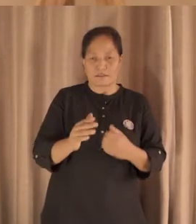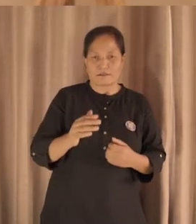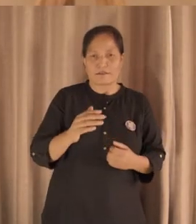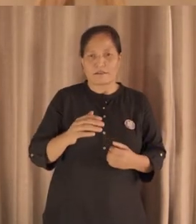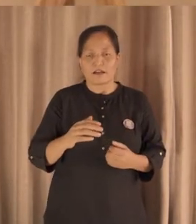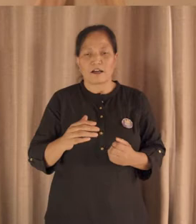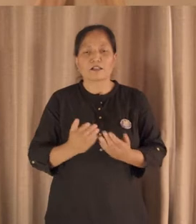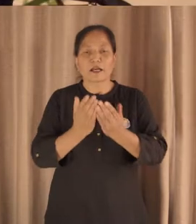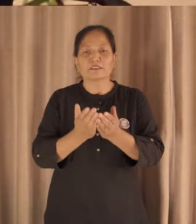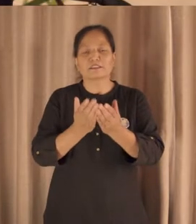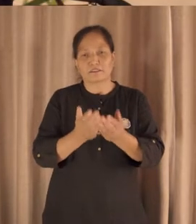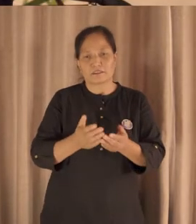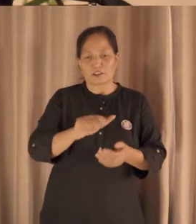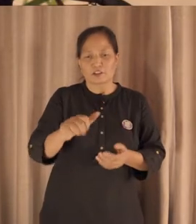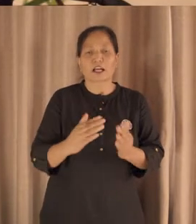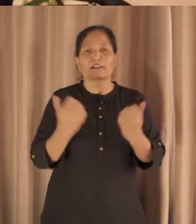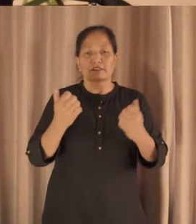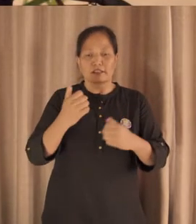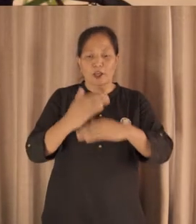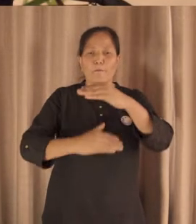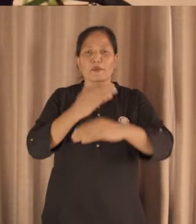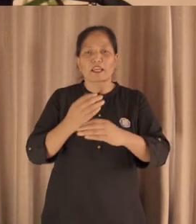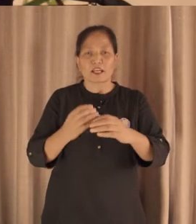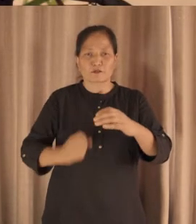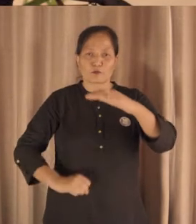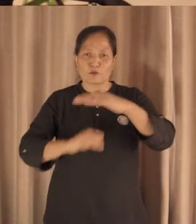respect towards the land and the territory of the people.